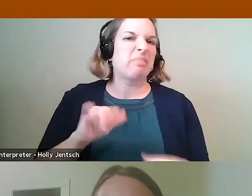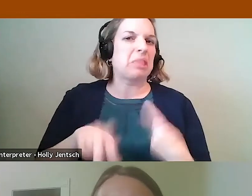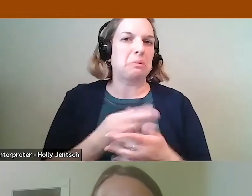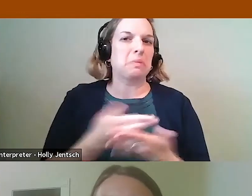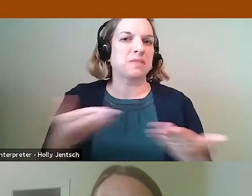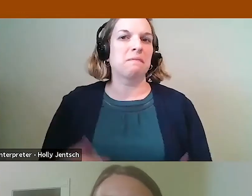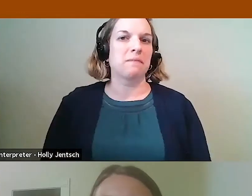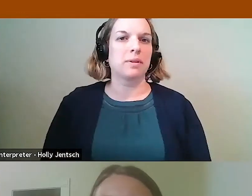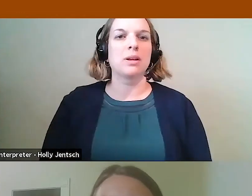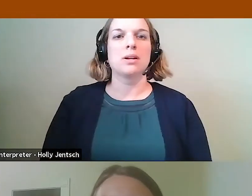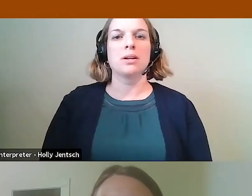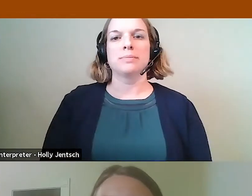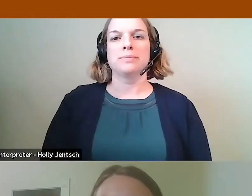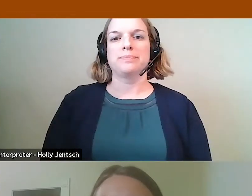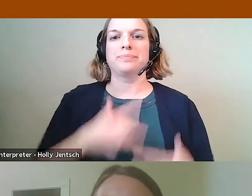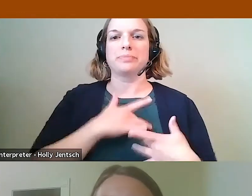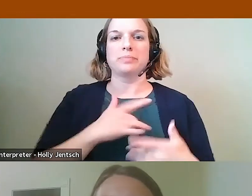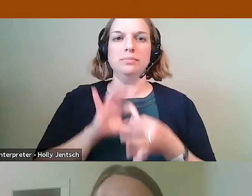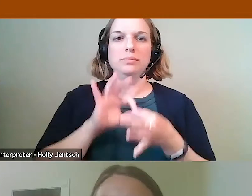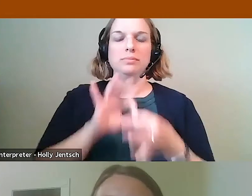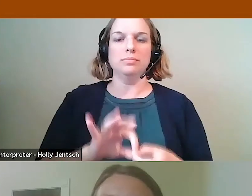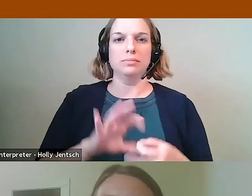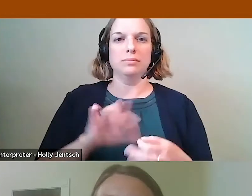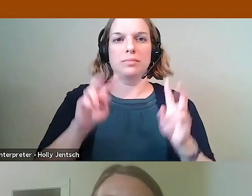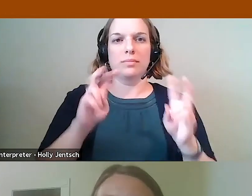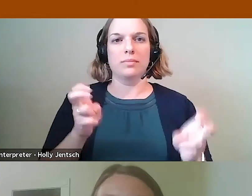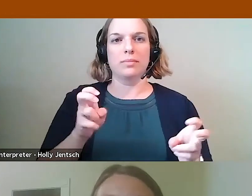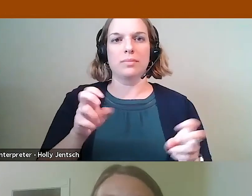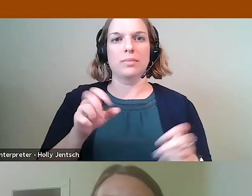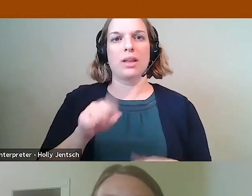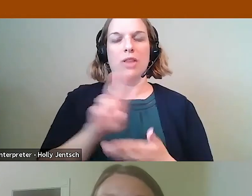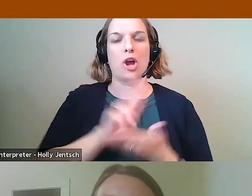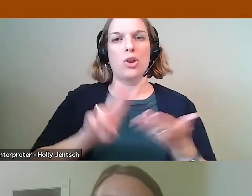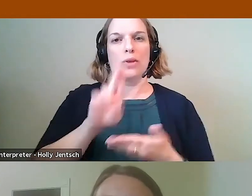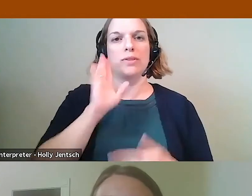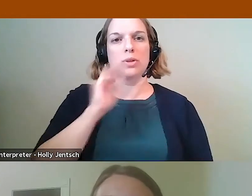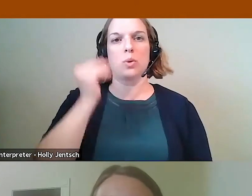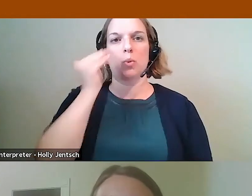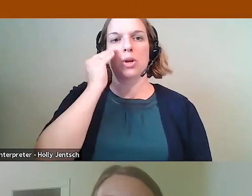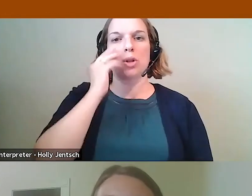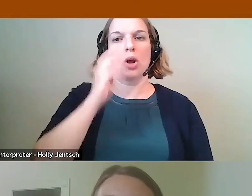It's usually related to that just so the university knows what kind of relationship is going to happen